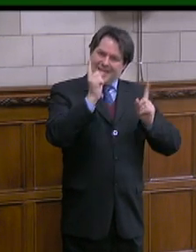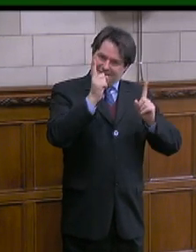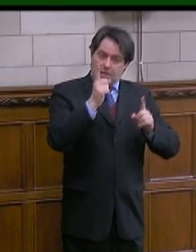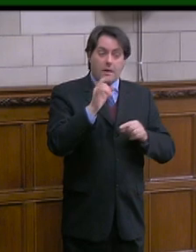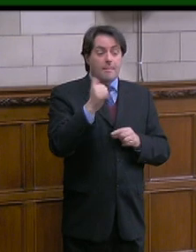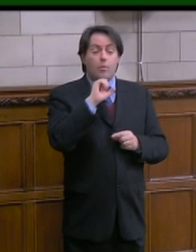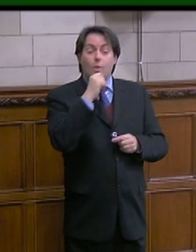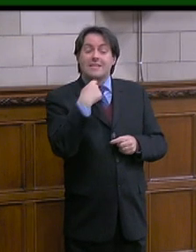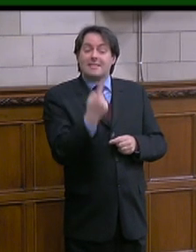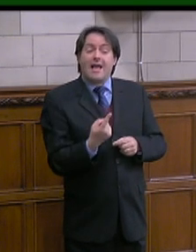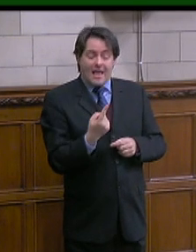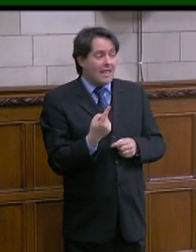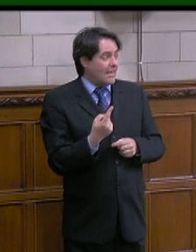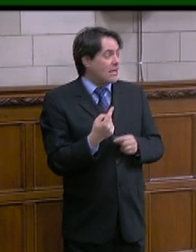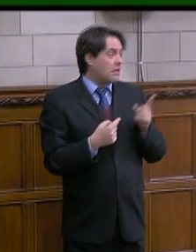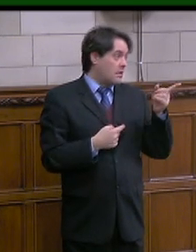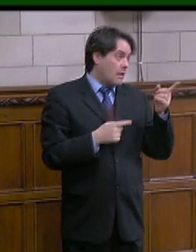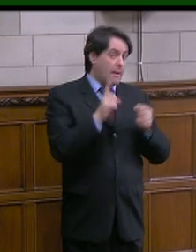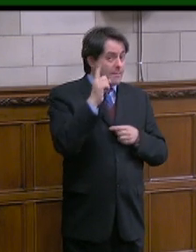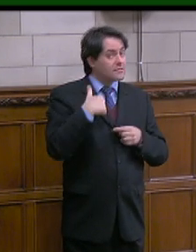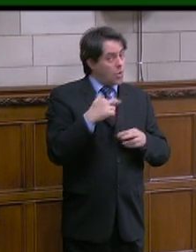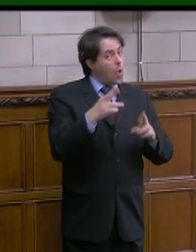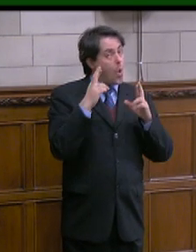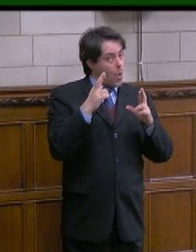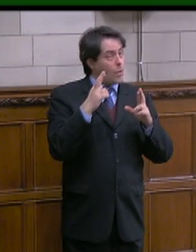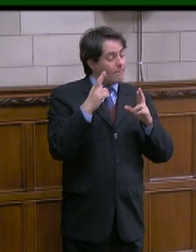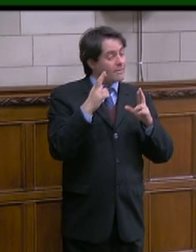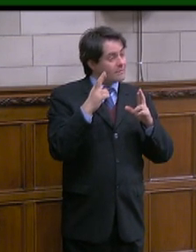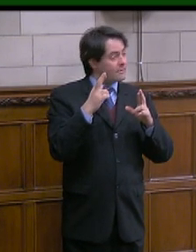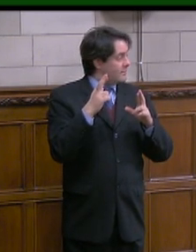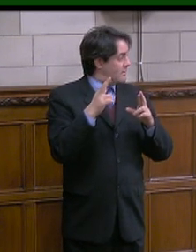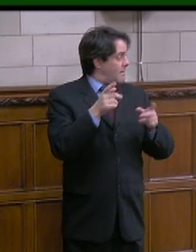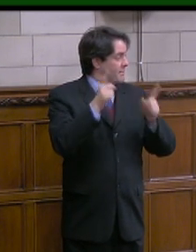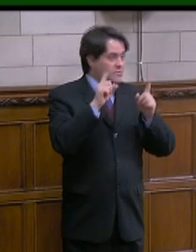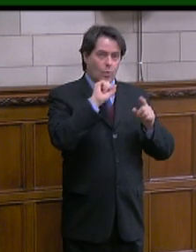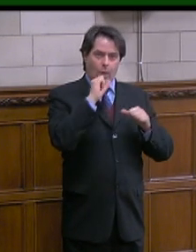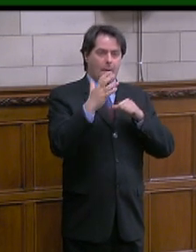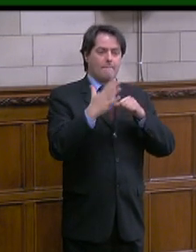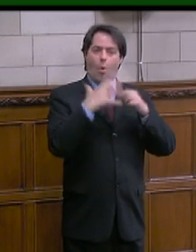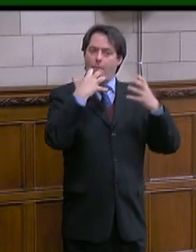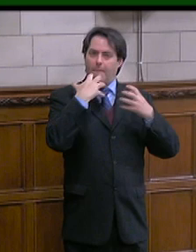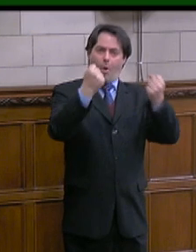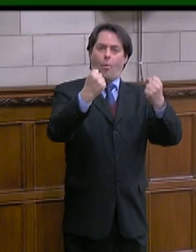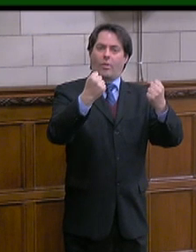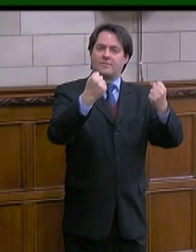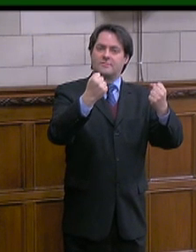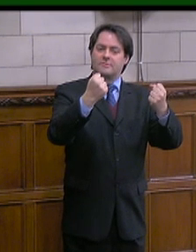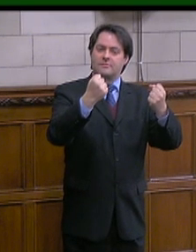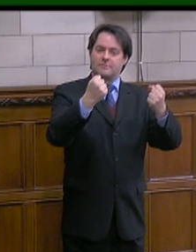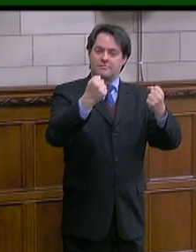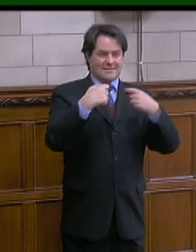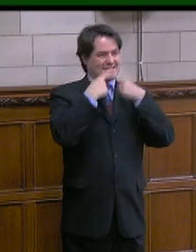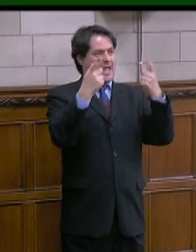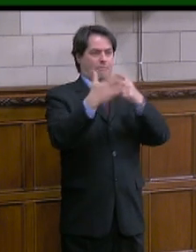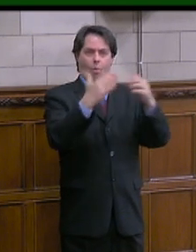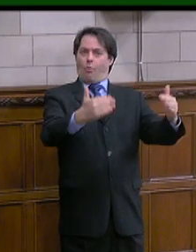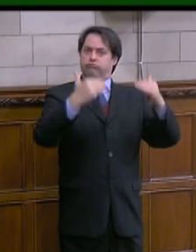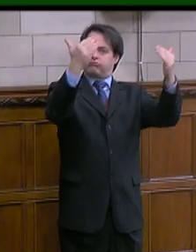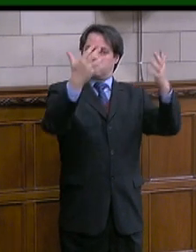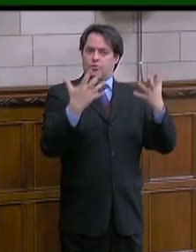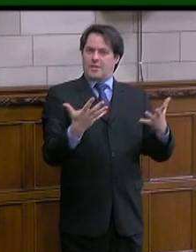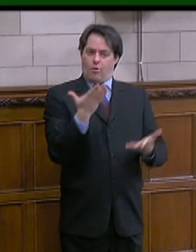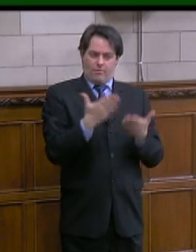say, although I very much hope he will be much bolder in what he says about the proposal